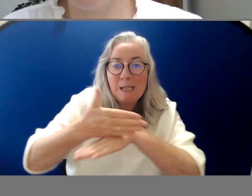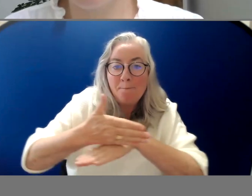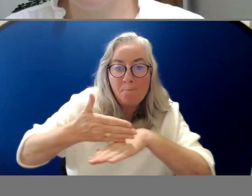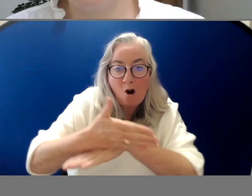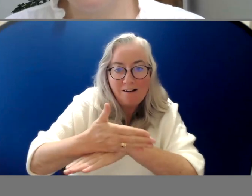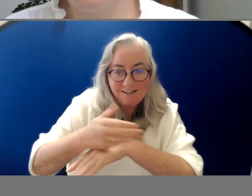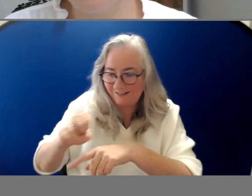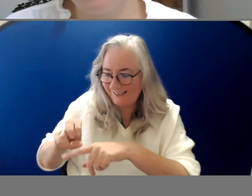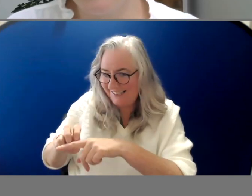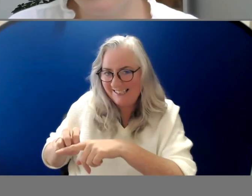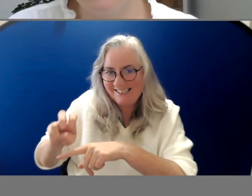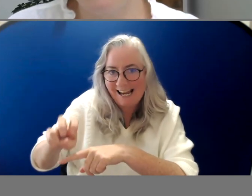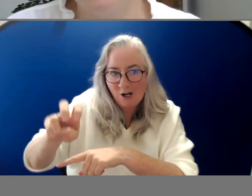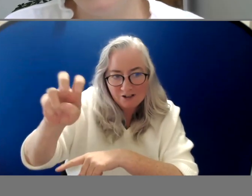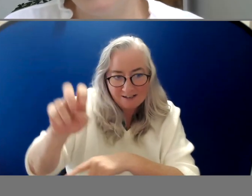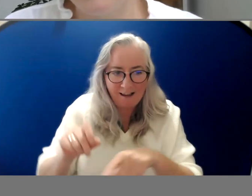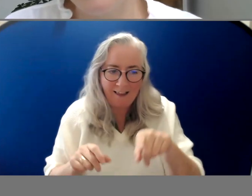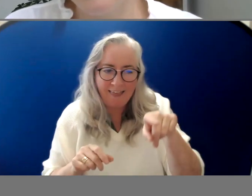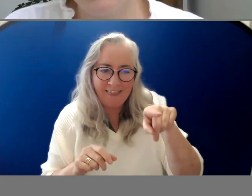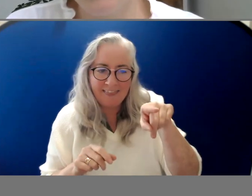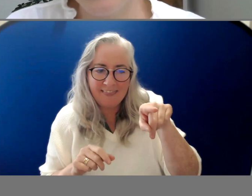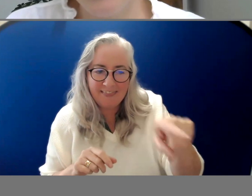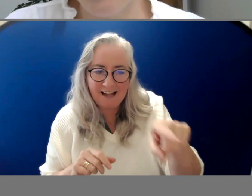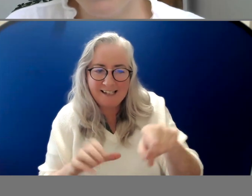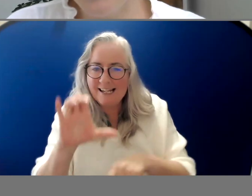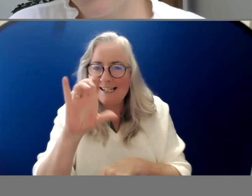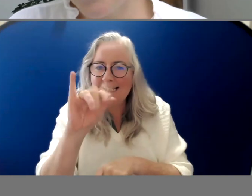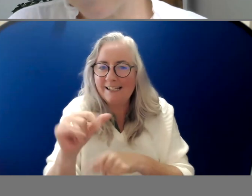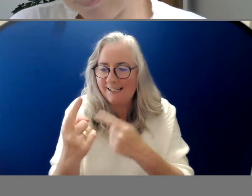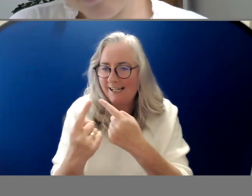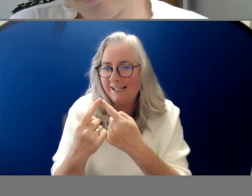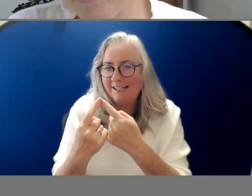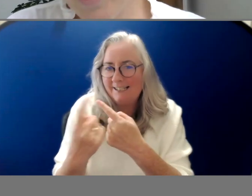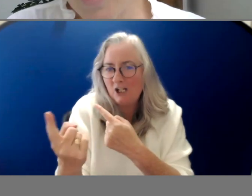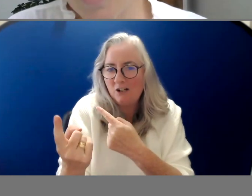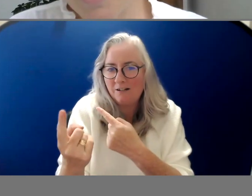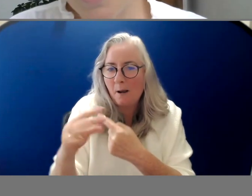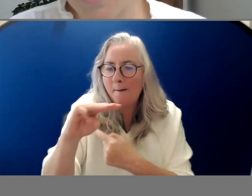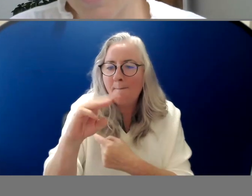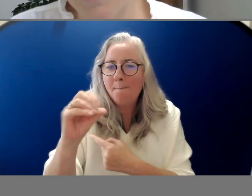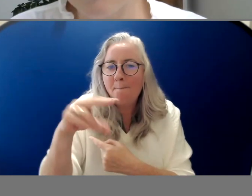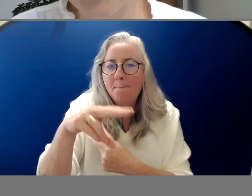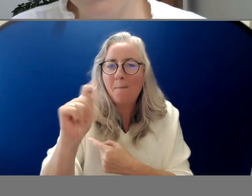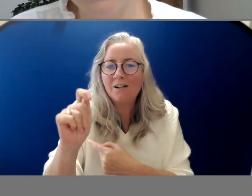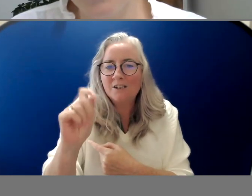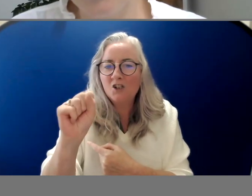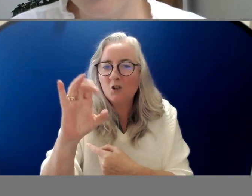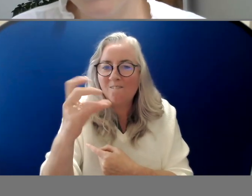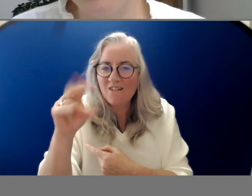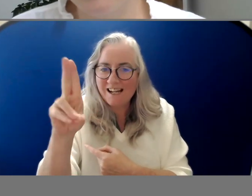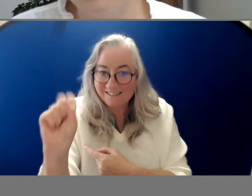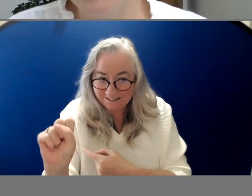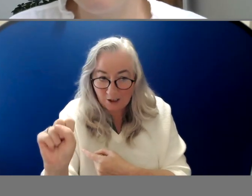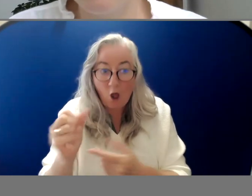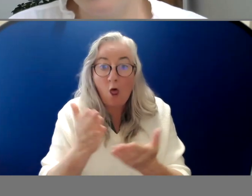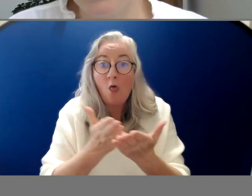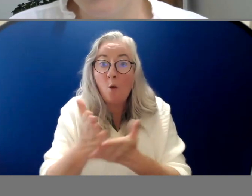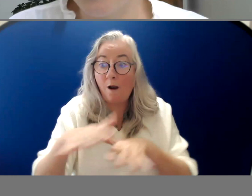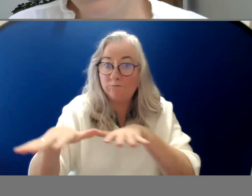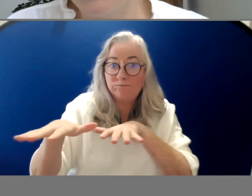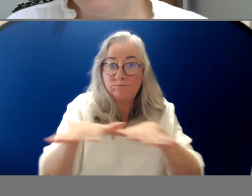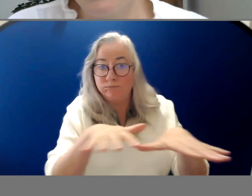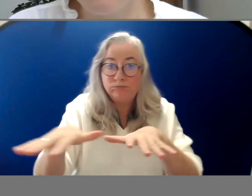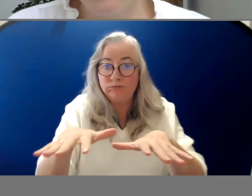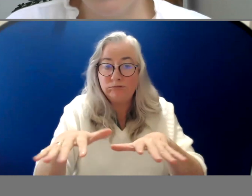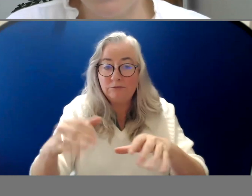know of and they are in a city close to Mt. Vesuvius and during the eruption of the volcano in 79 AD